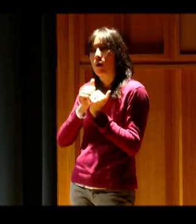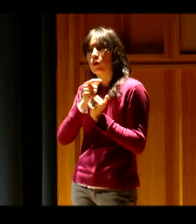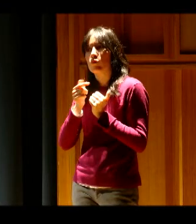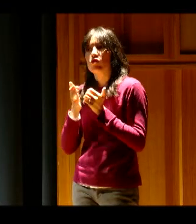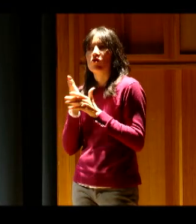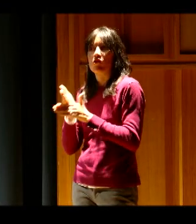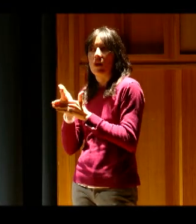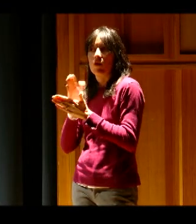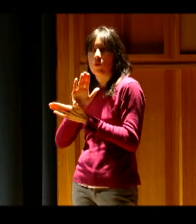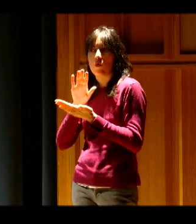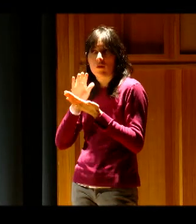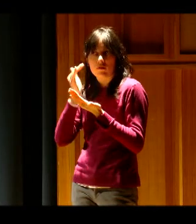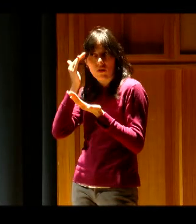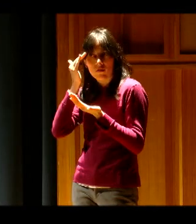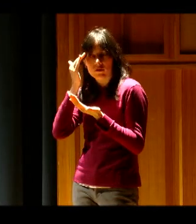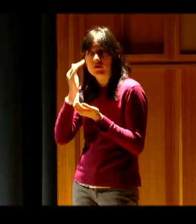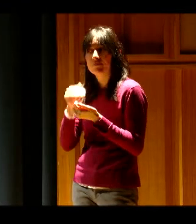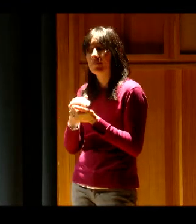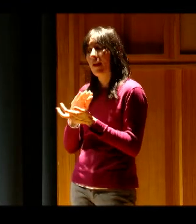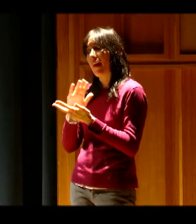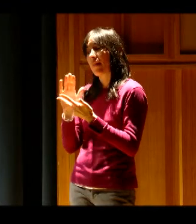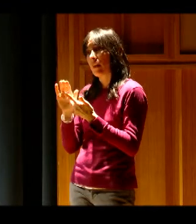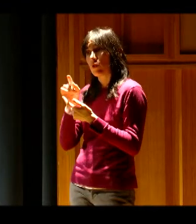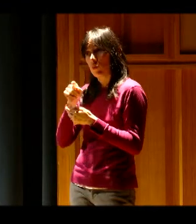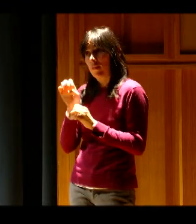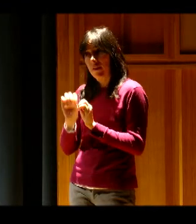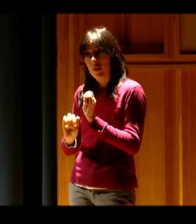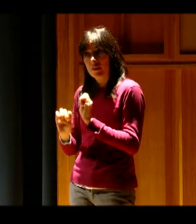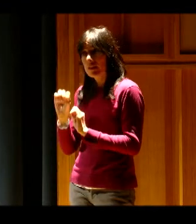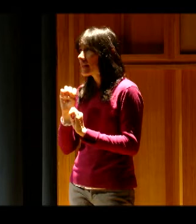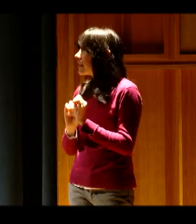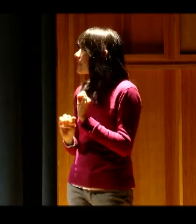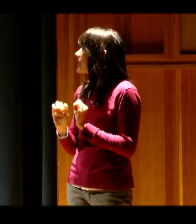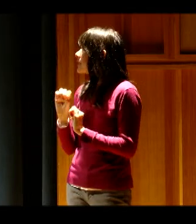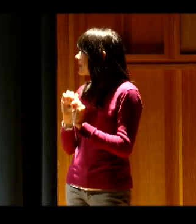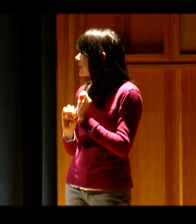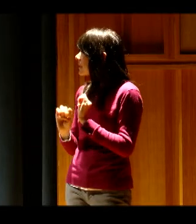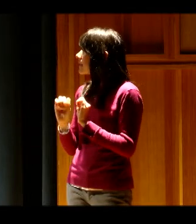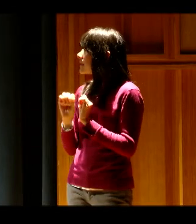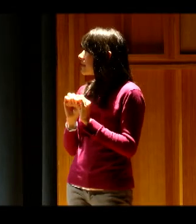And secondly, do you evaluate? Do you progress? Do you extend your ambition?